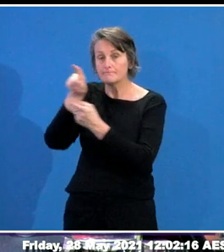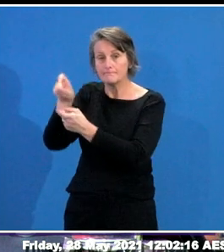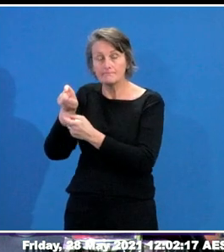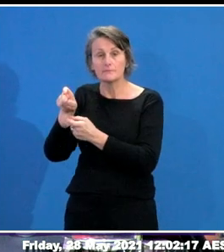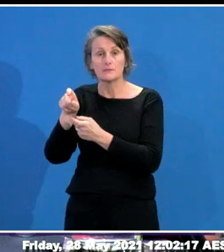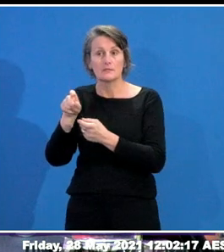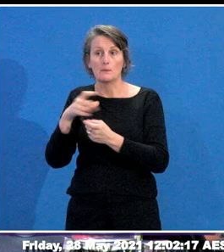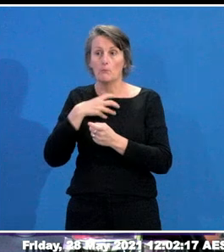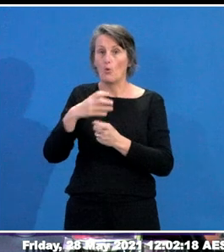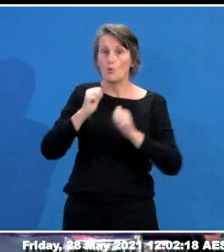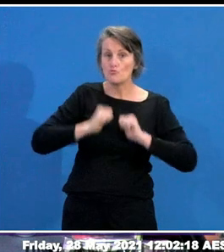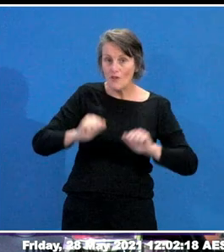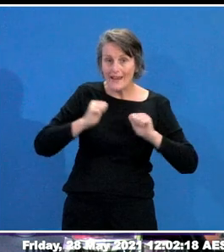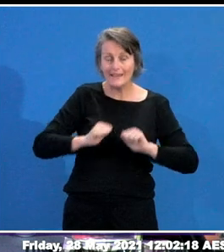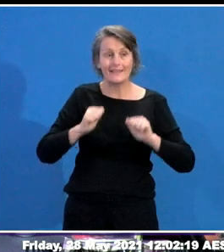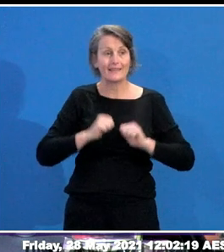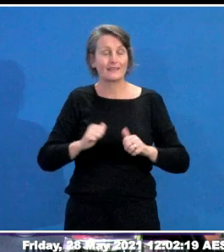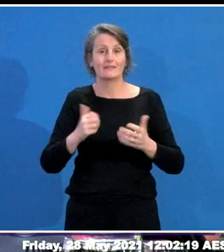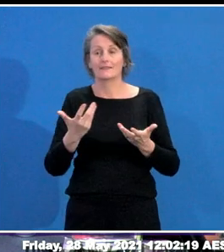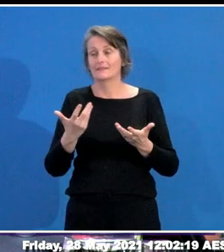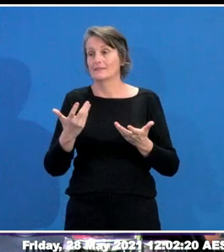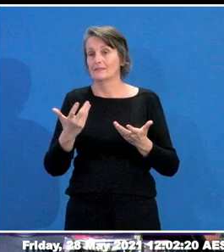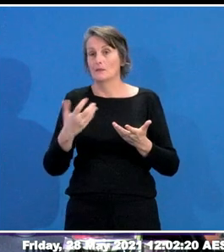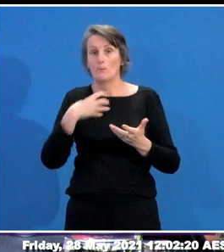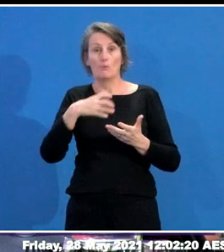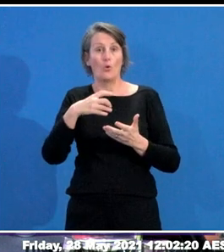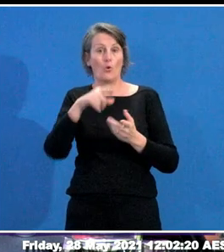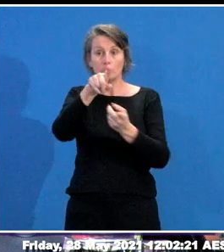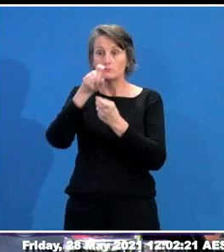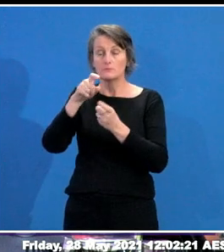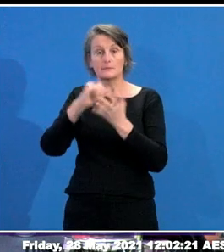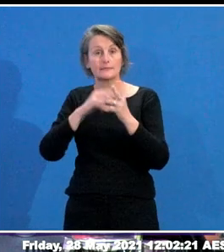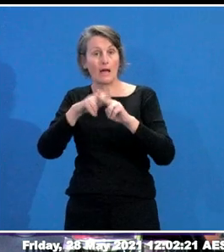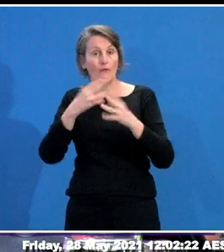development, staff members, having more staff members with disability, and also